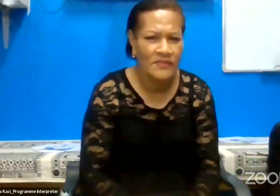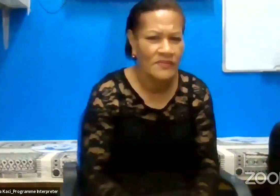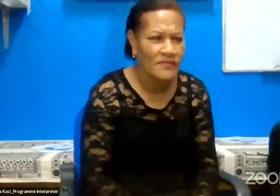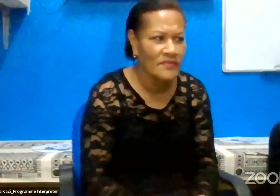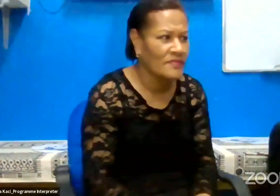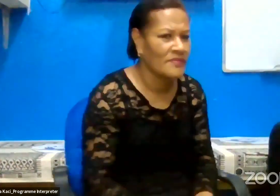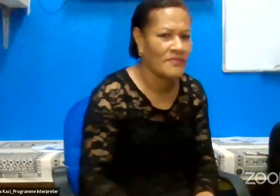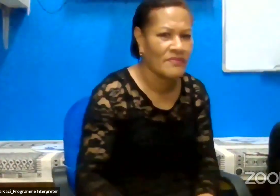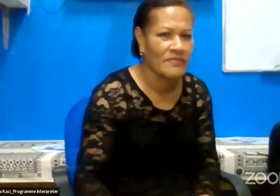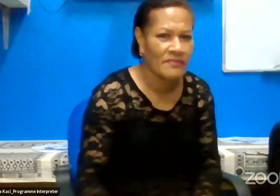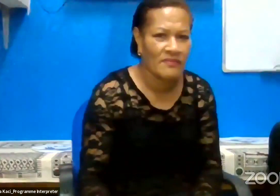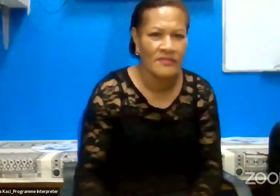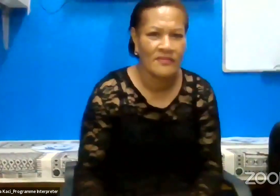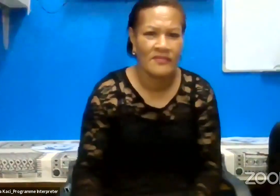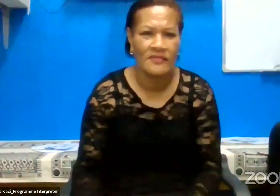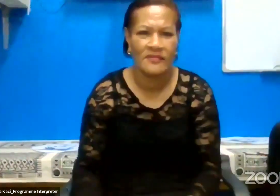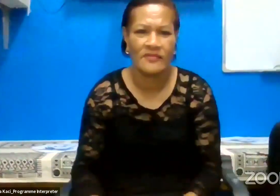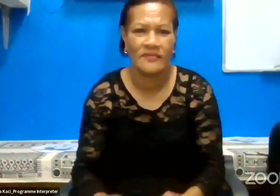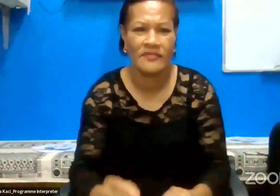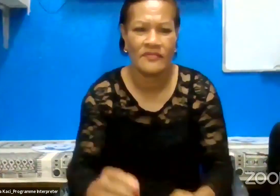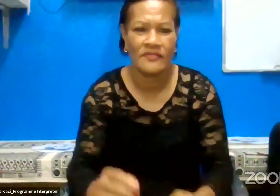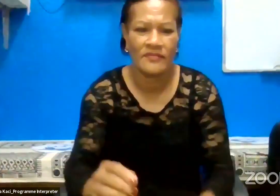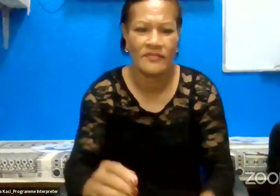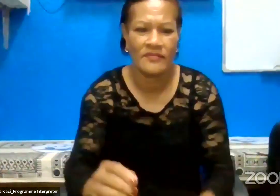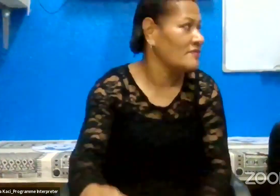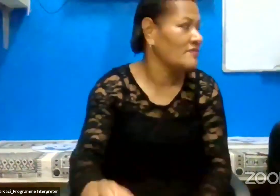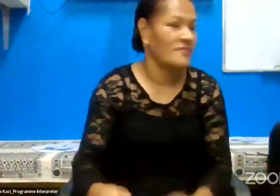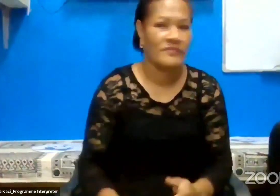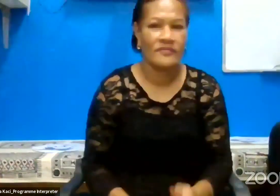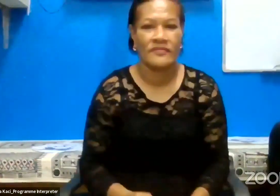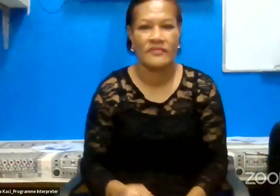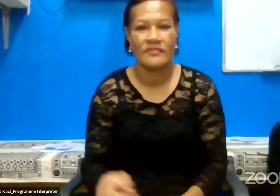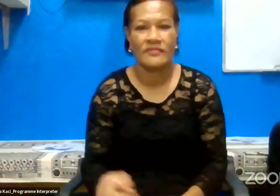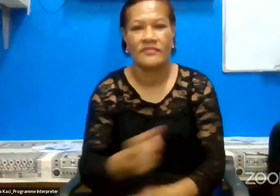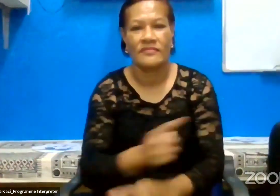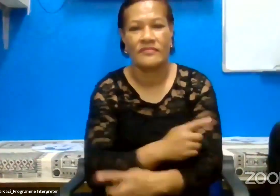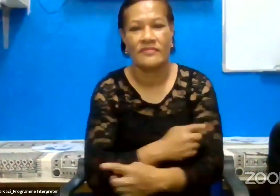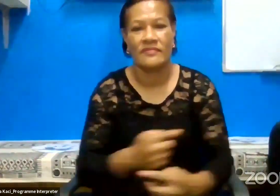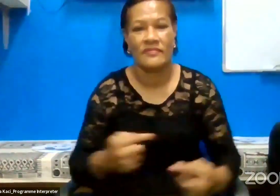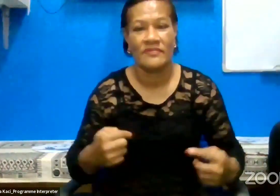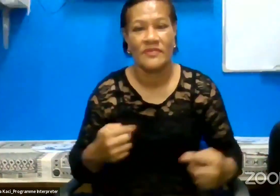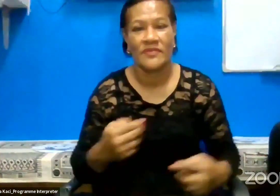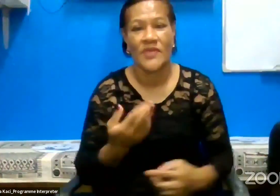that you may have for us this morning.